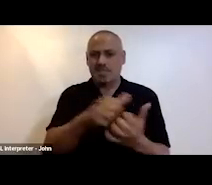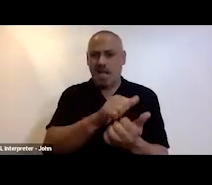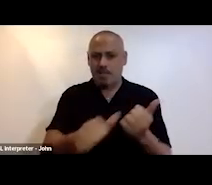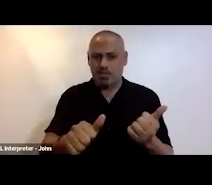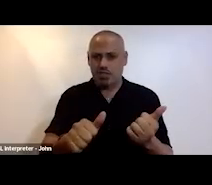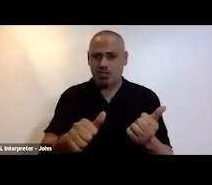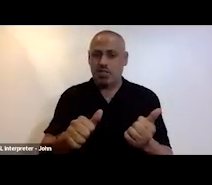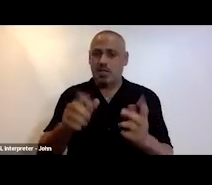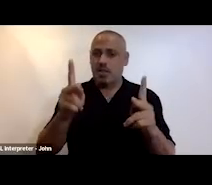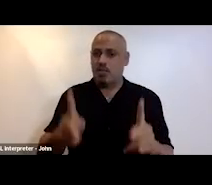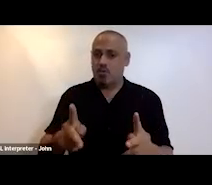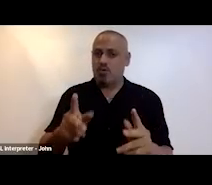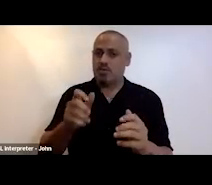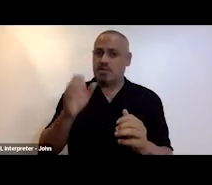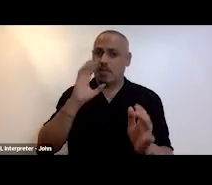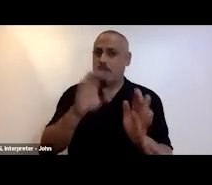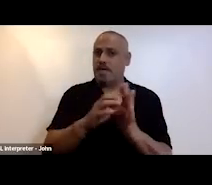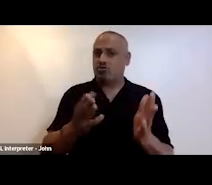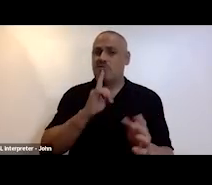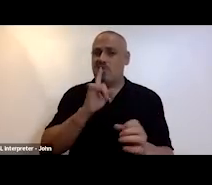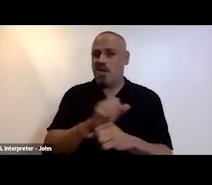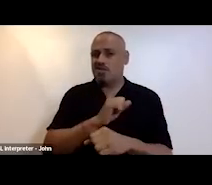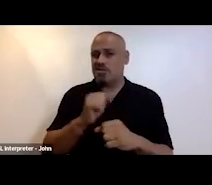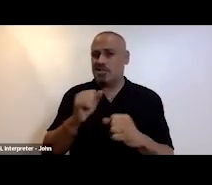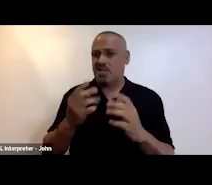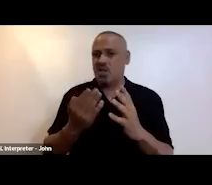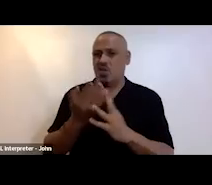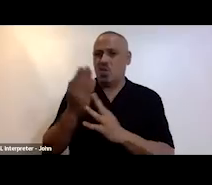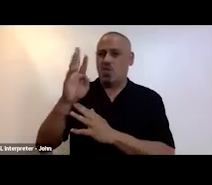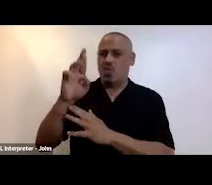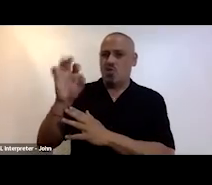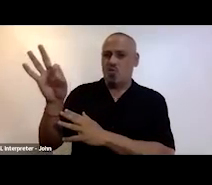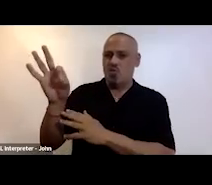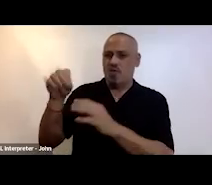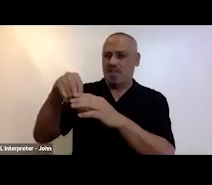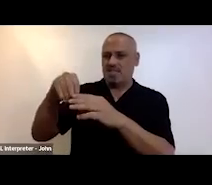The individual with this picture here actually ended up tunneling through the roof and then down into a hallways.